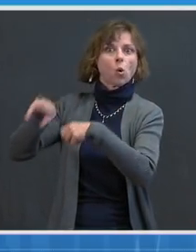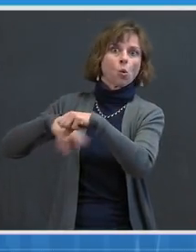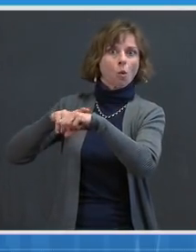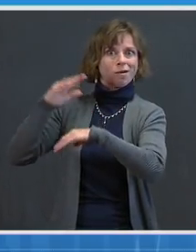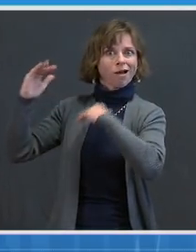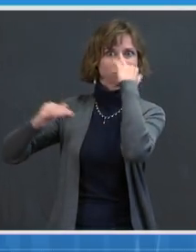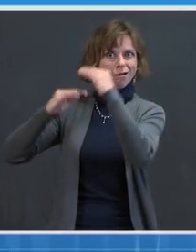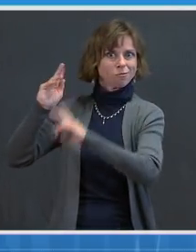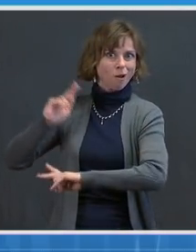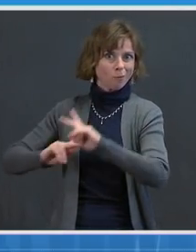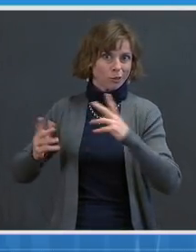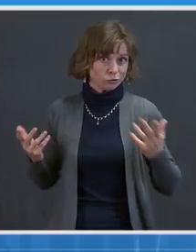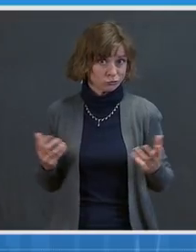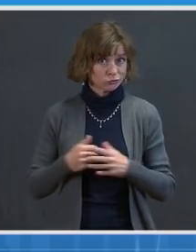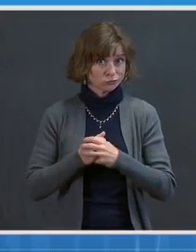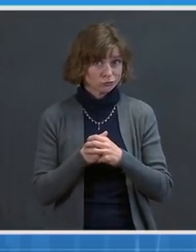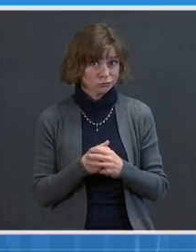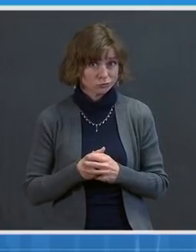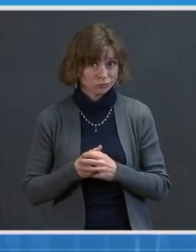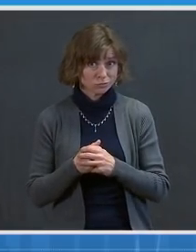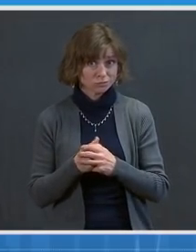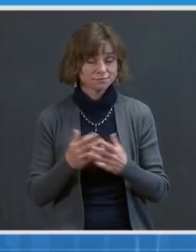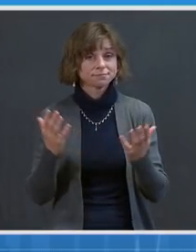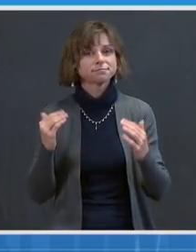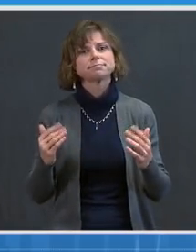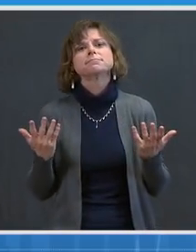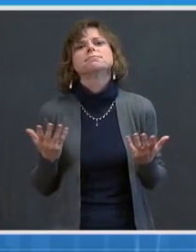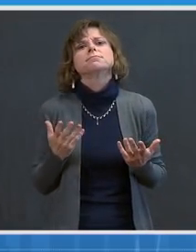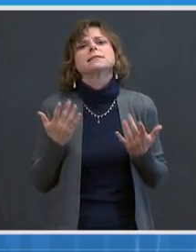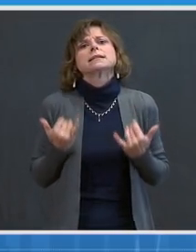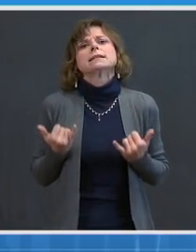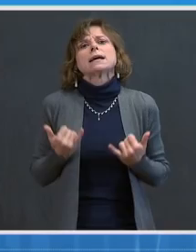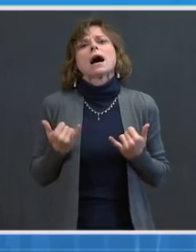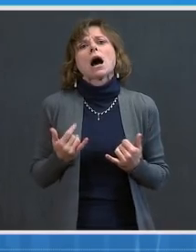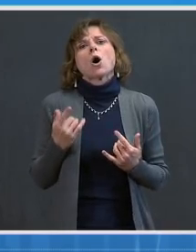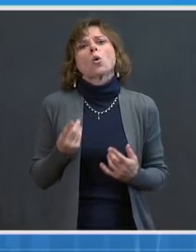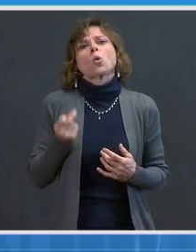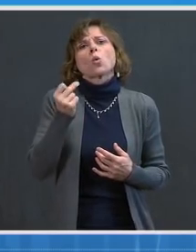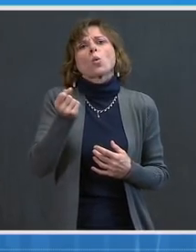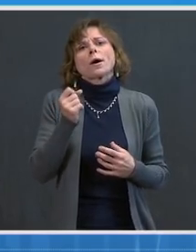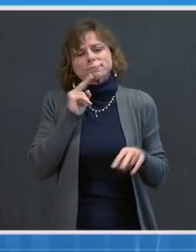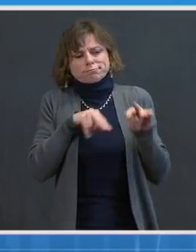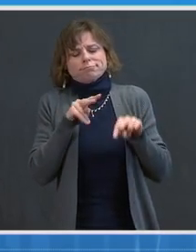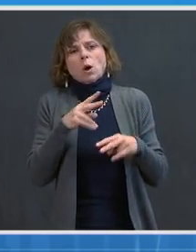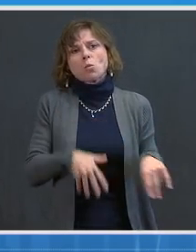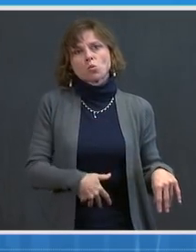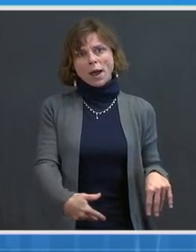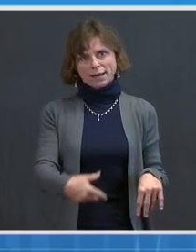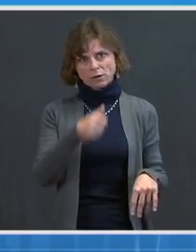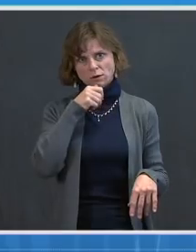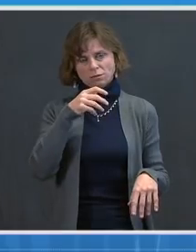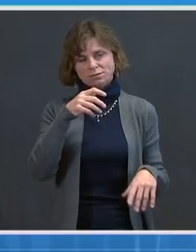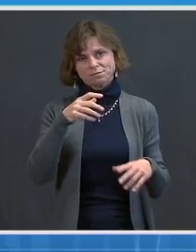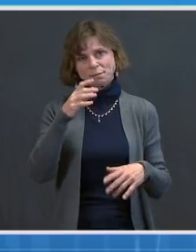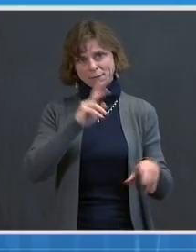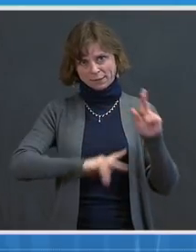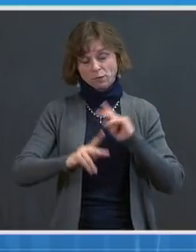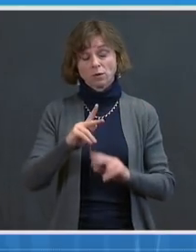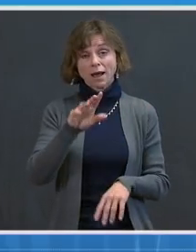Next slide. So let's take a quick look at the pregnant individuals. The American College of Obstetrics and Gynecology --